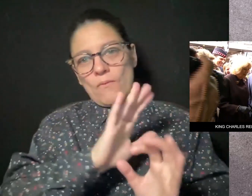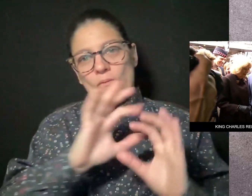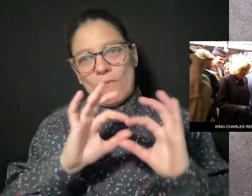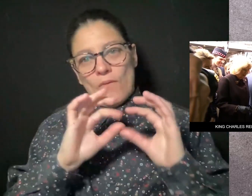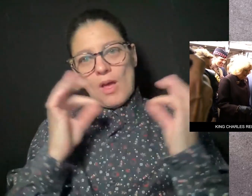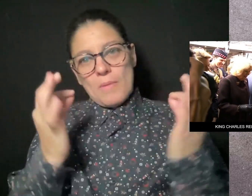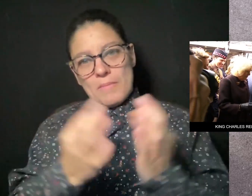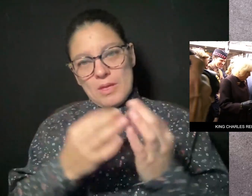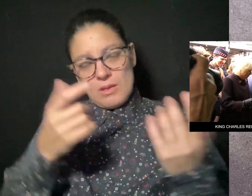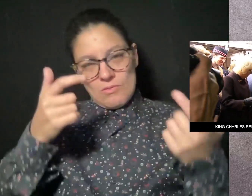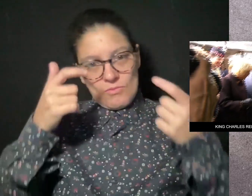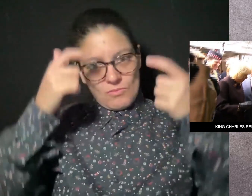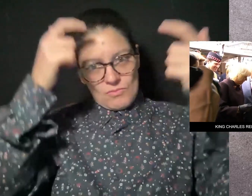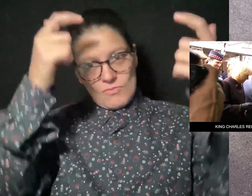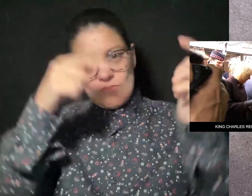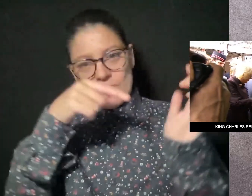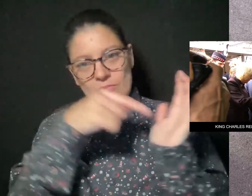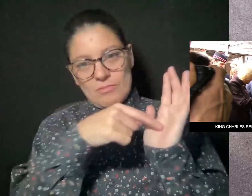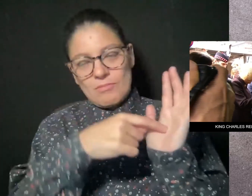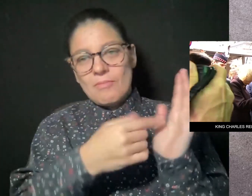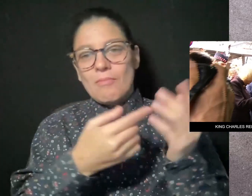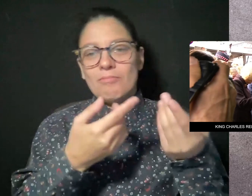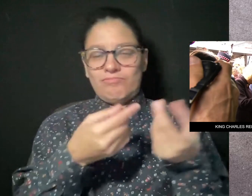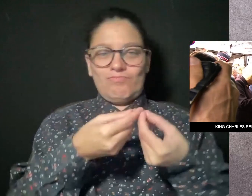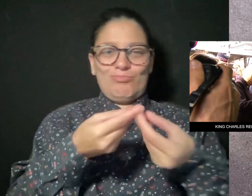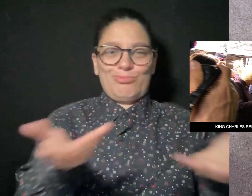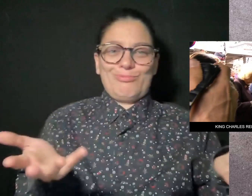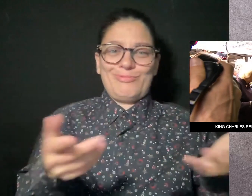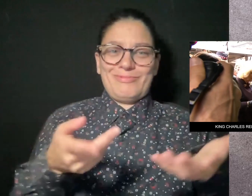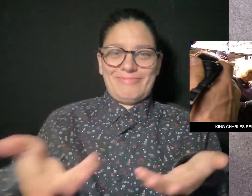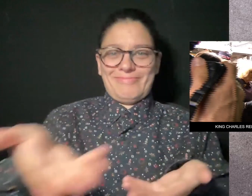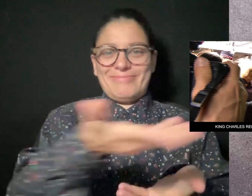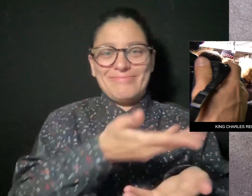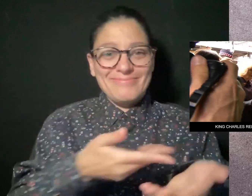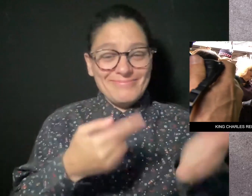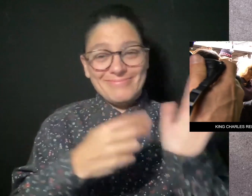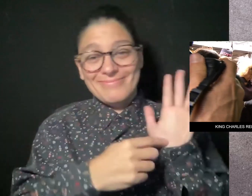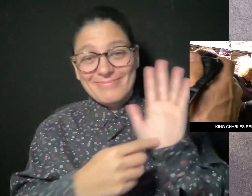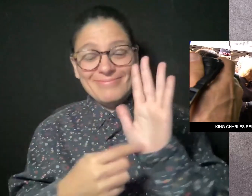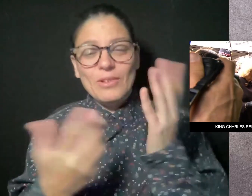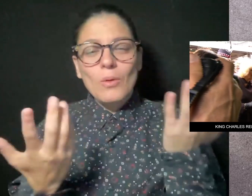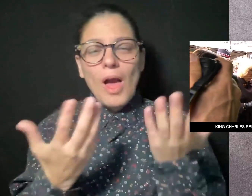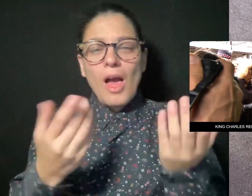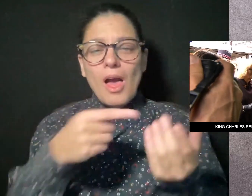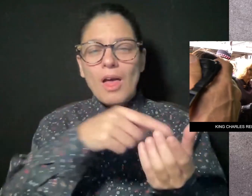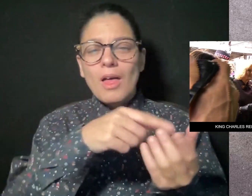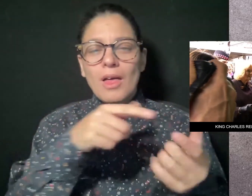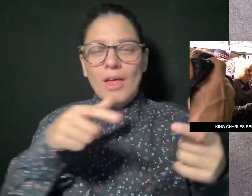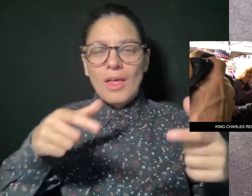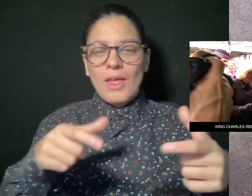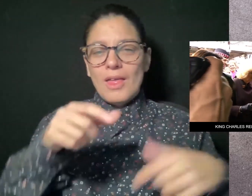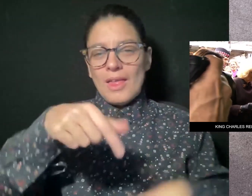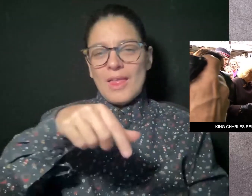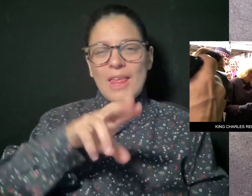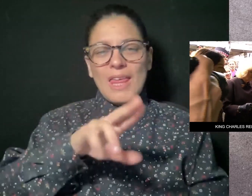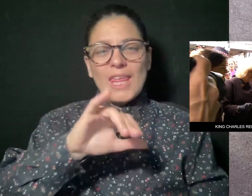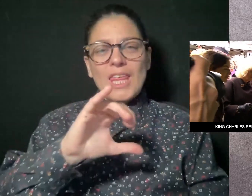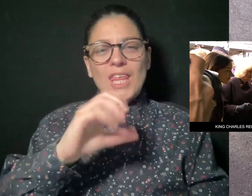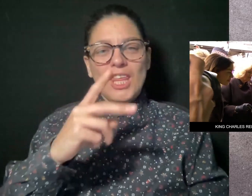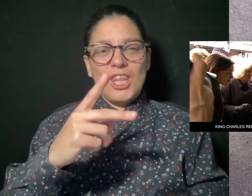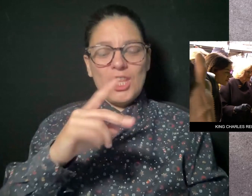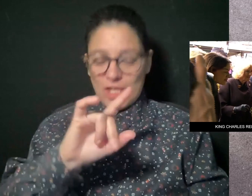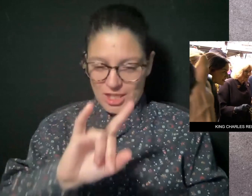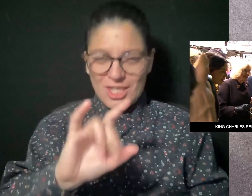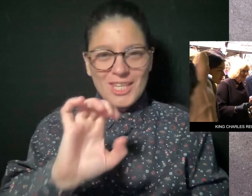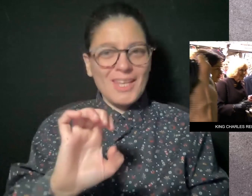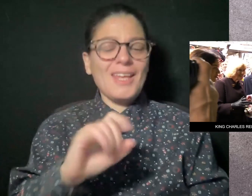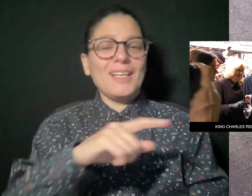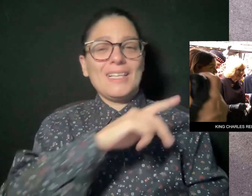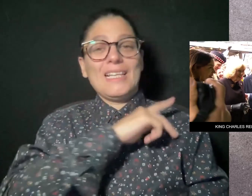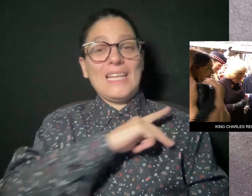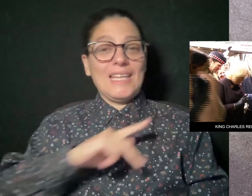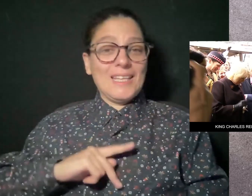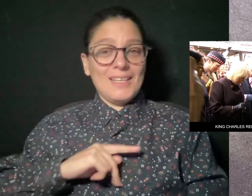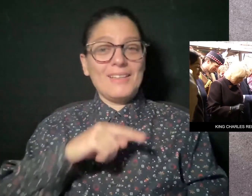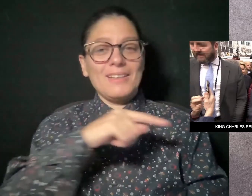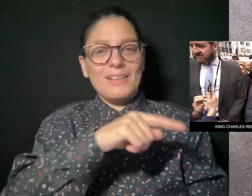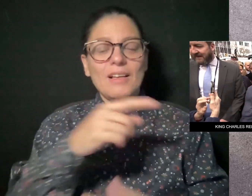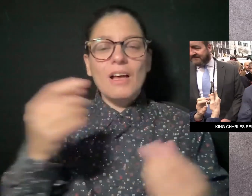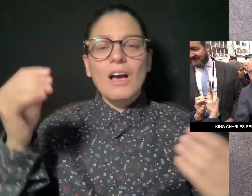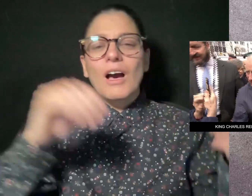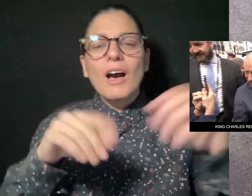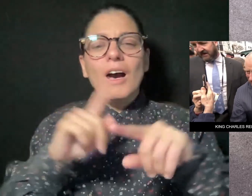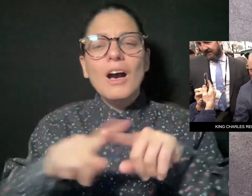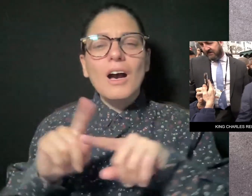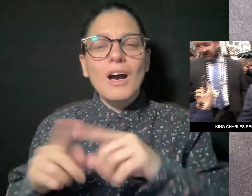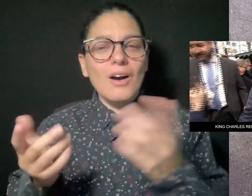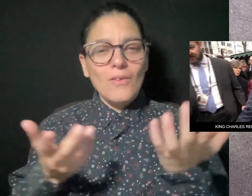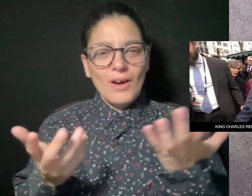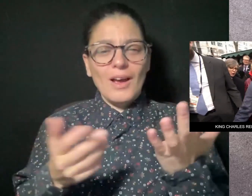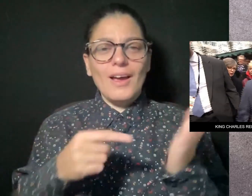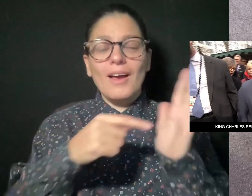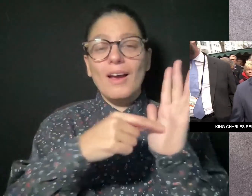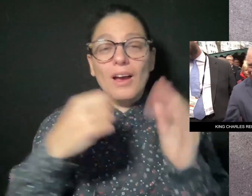the official royal family Twitter account released the recipe for the king's quiche